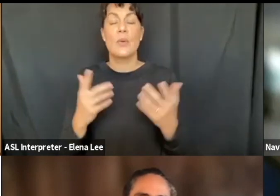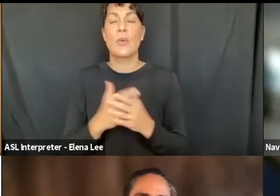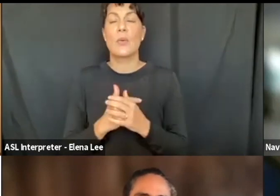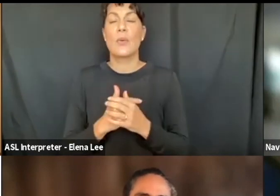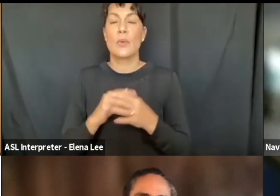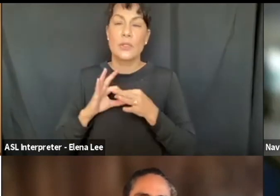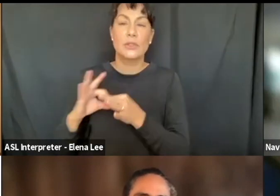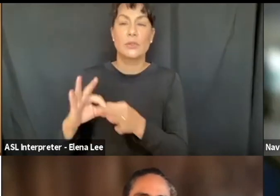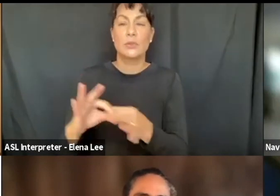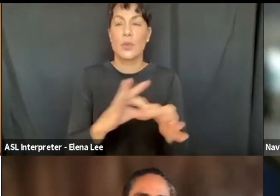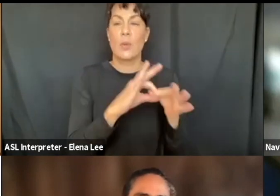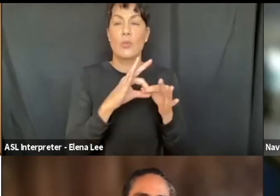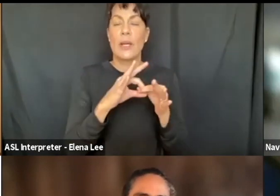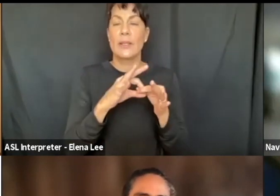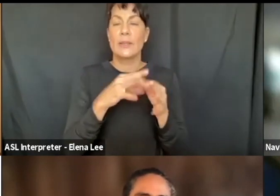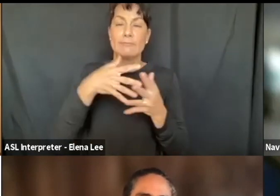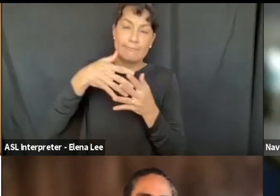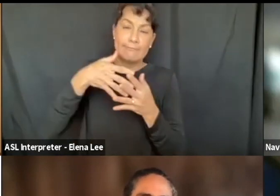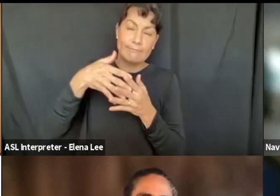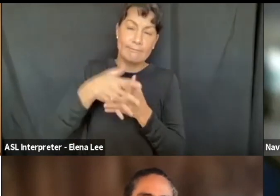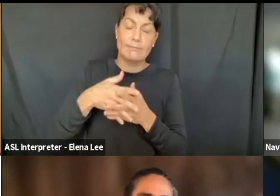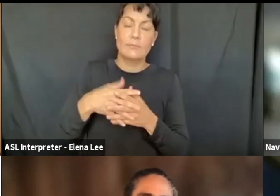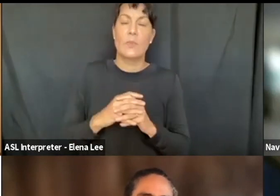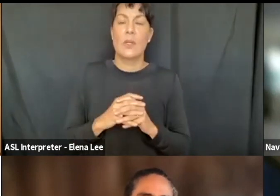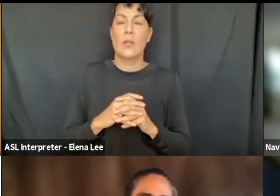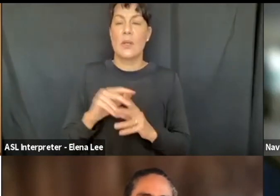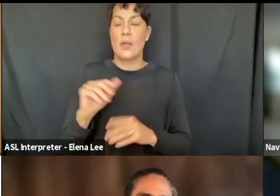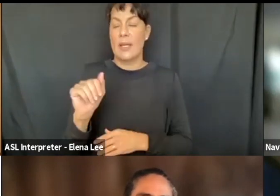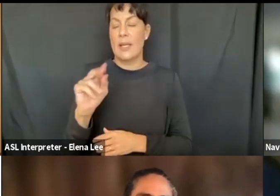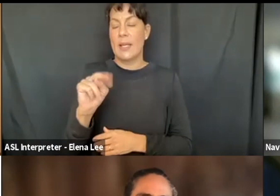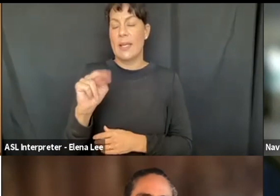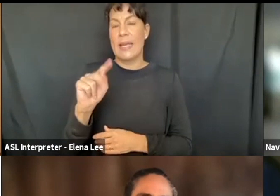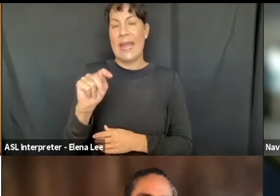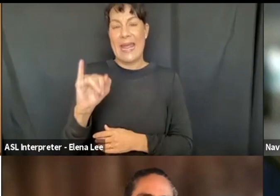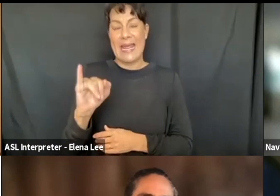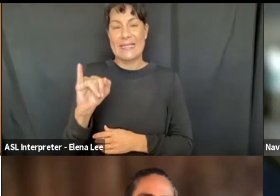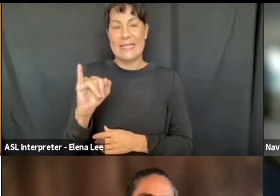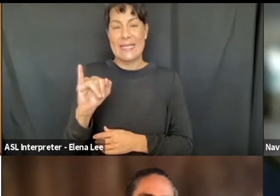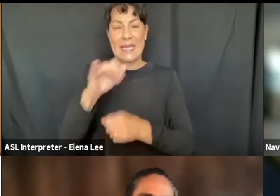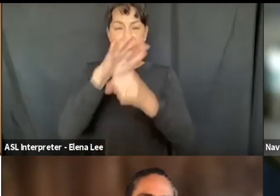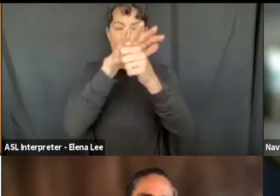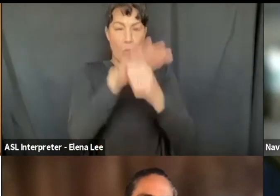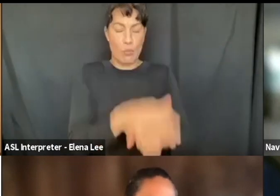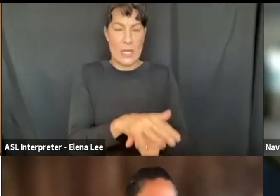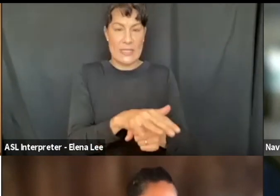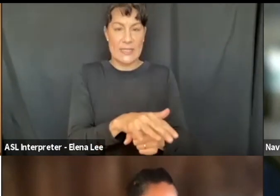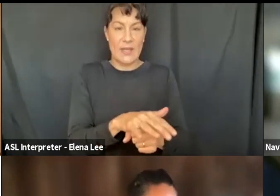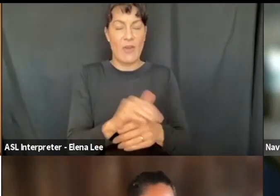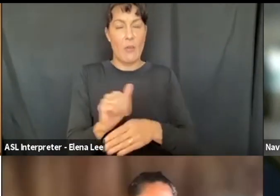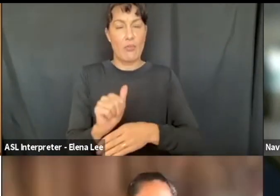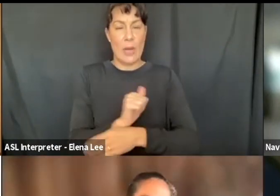or integrating an anti-oppressive practice into your filmmaking work.